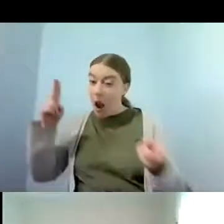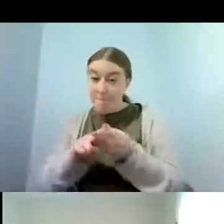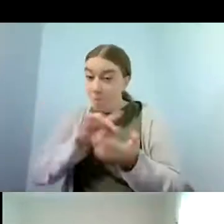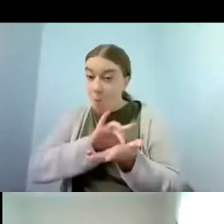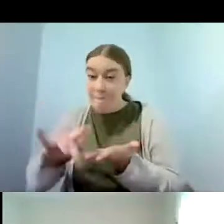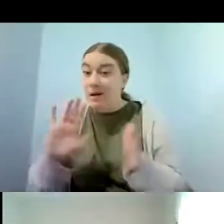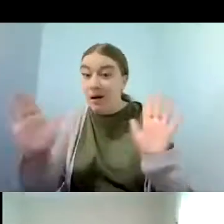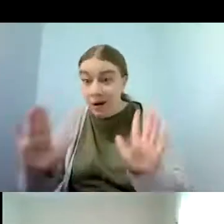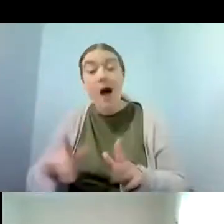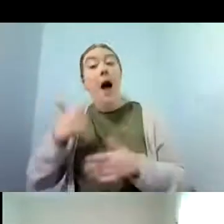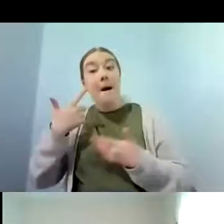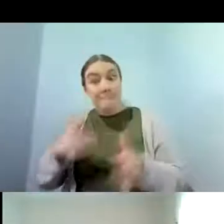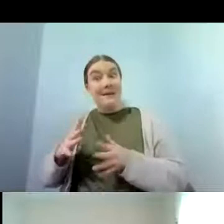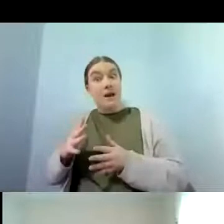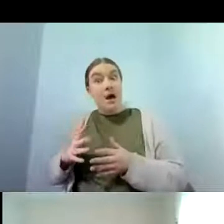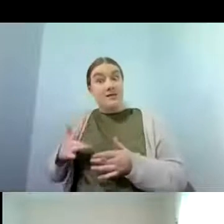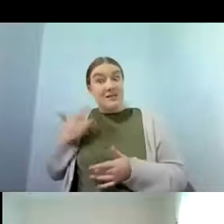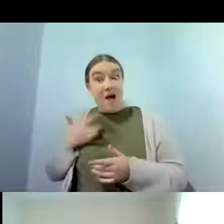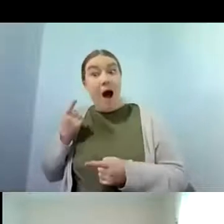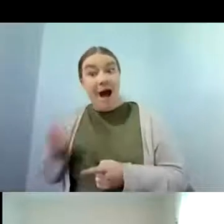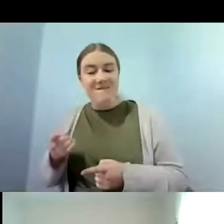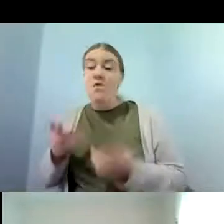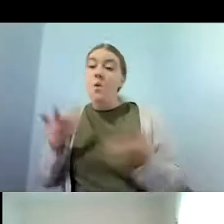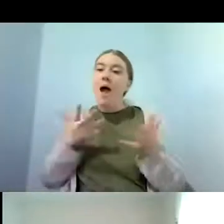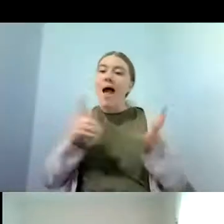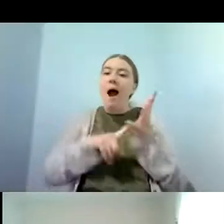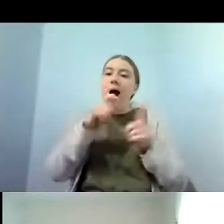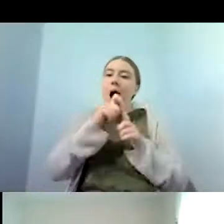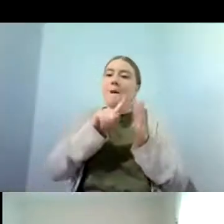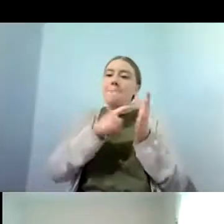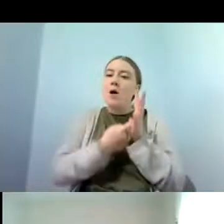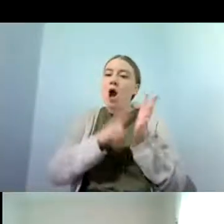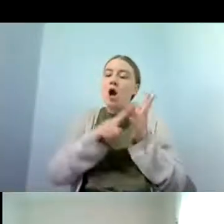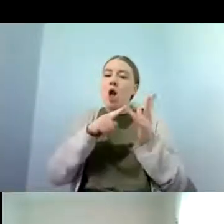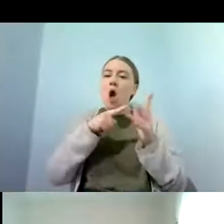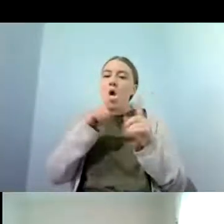this is because of upper lode weir which i just mentioned that shad can pass and this is quite